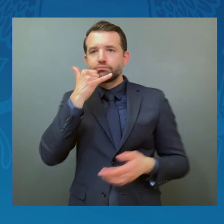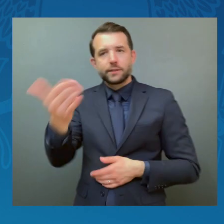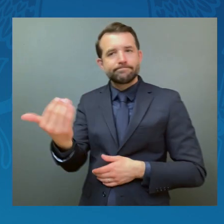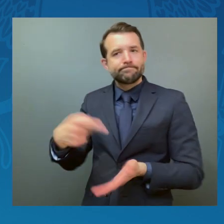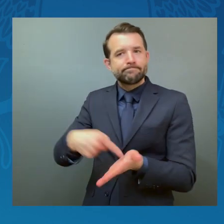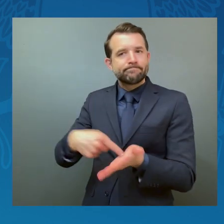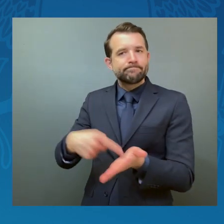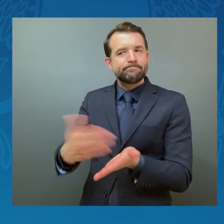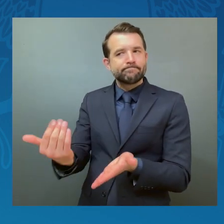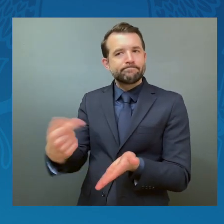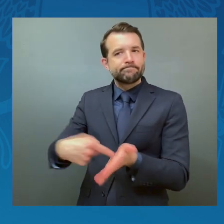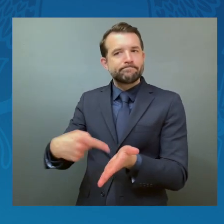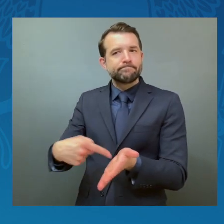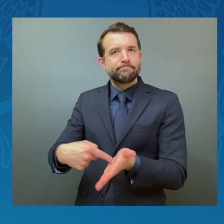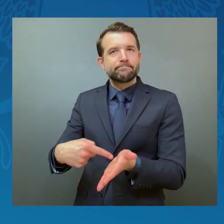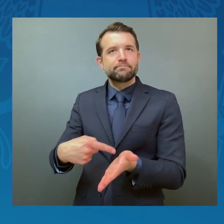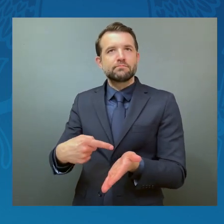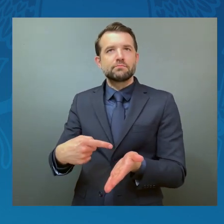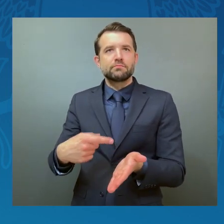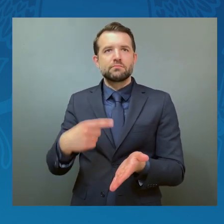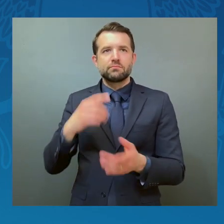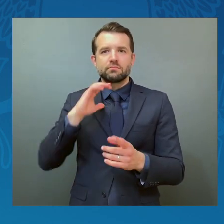or threaten consumers with jail time.